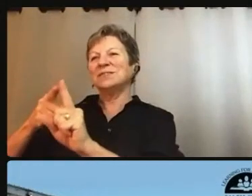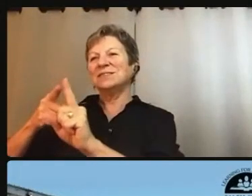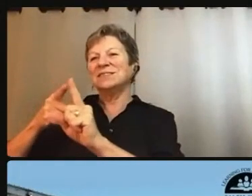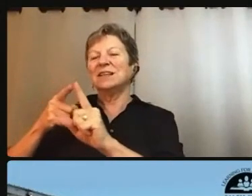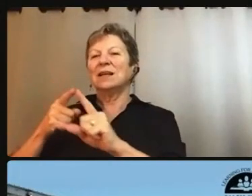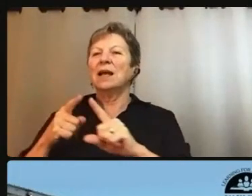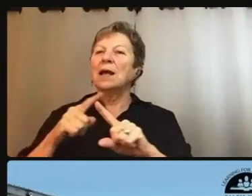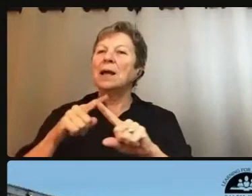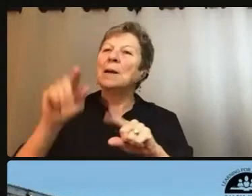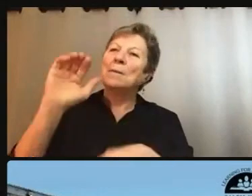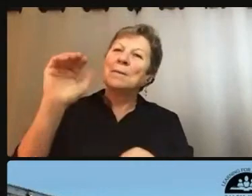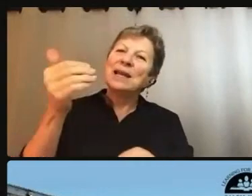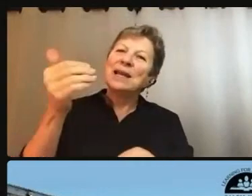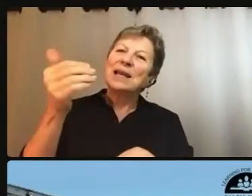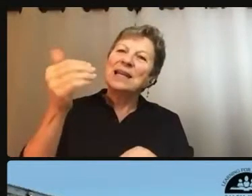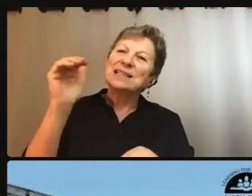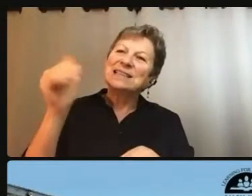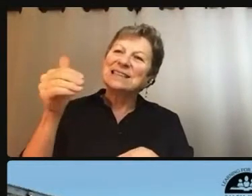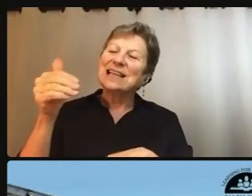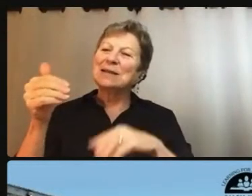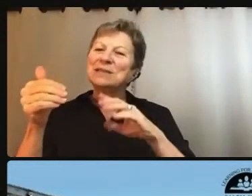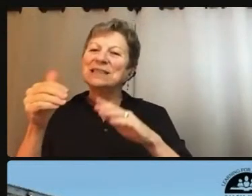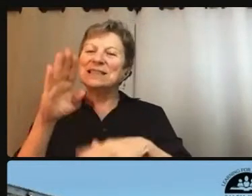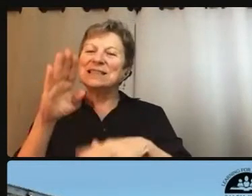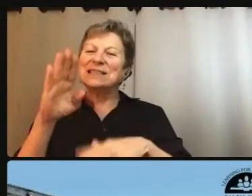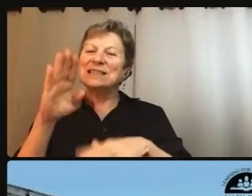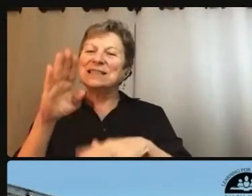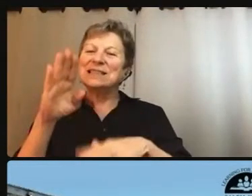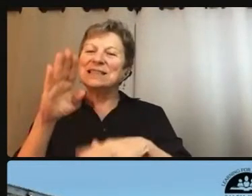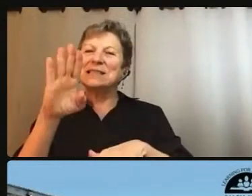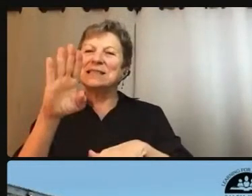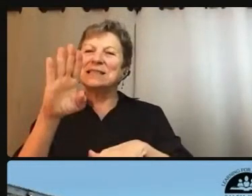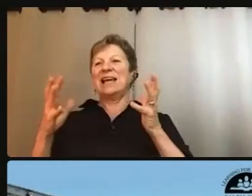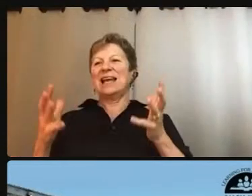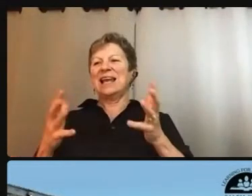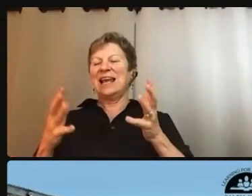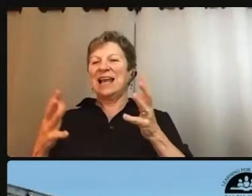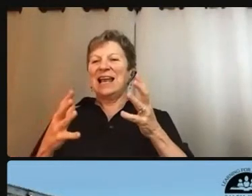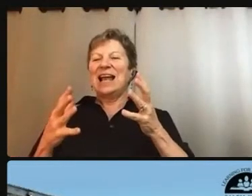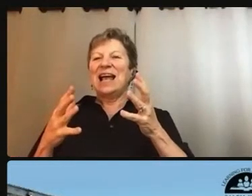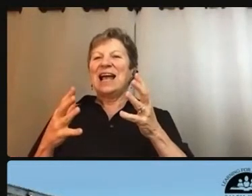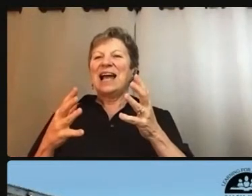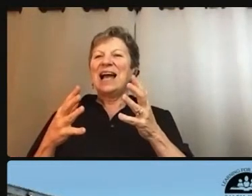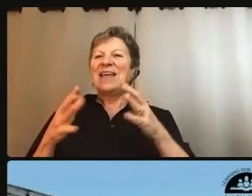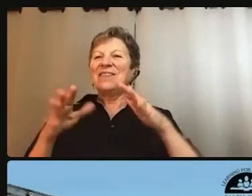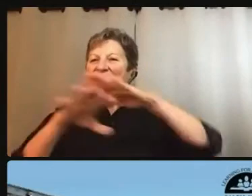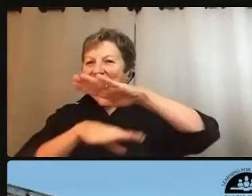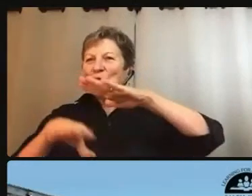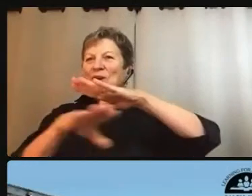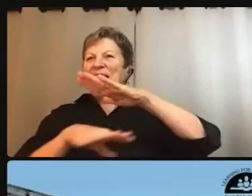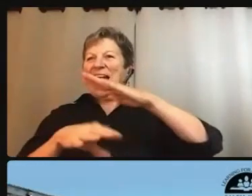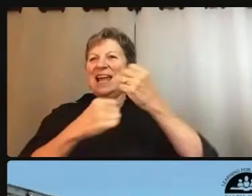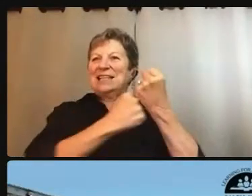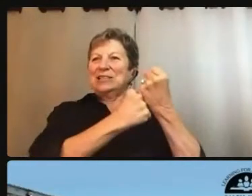THE DIFFERENT ISSUES AND THE DIFFERENT GOALS THAT HAVE BEEN LAID OUT.